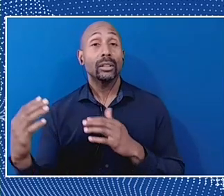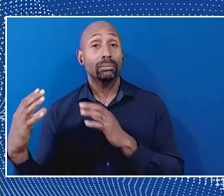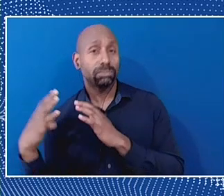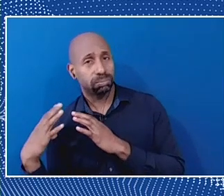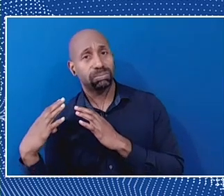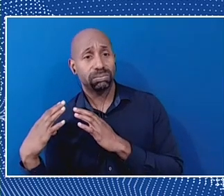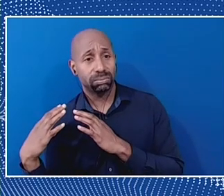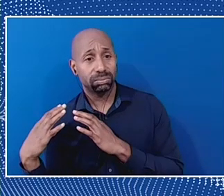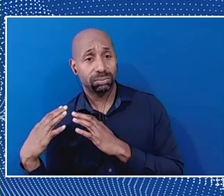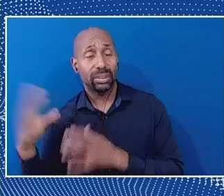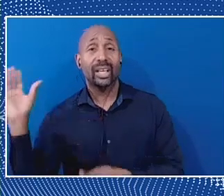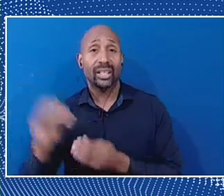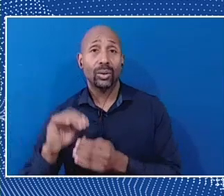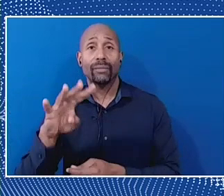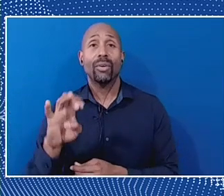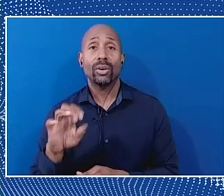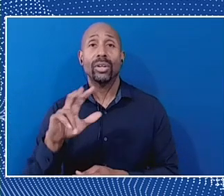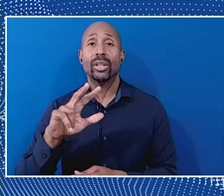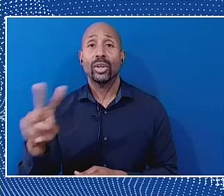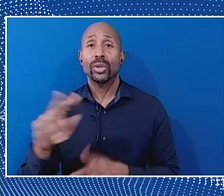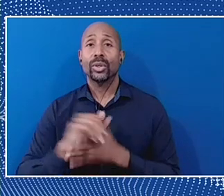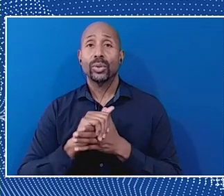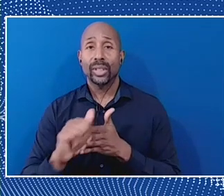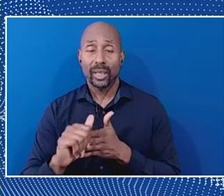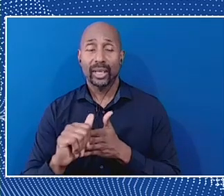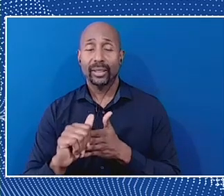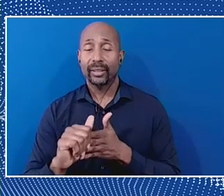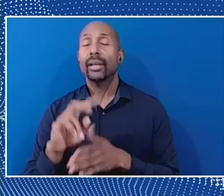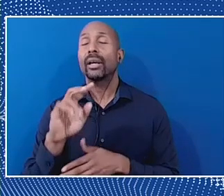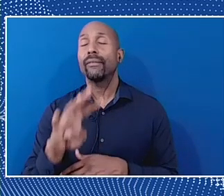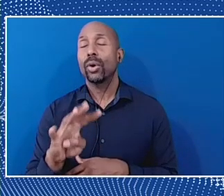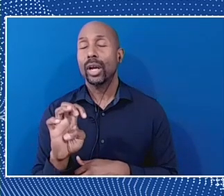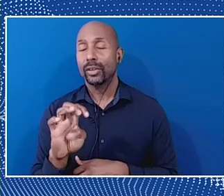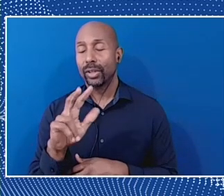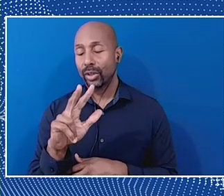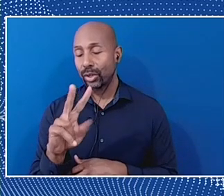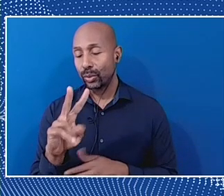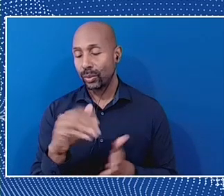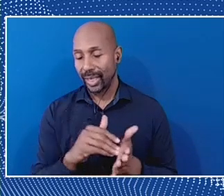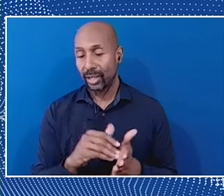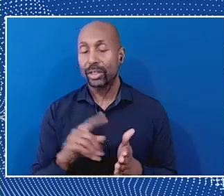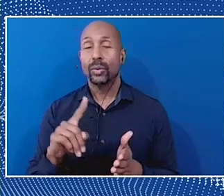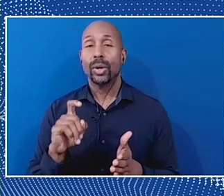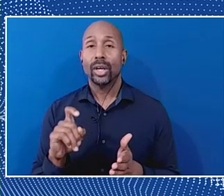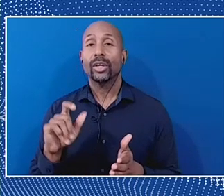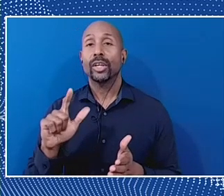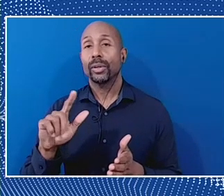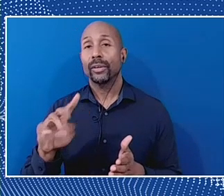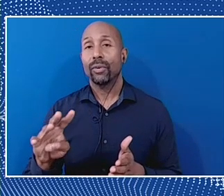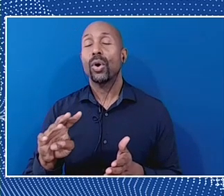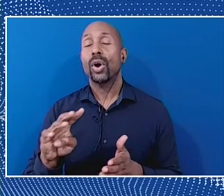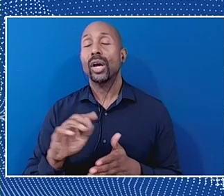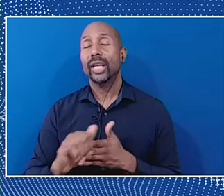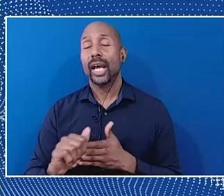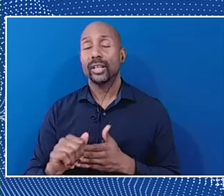$432,124.18. It's a staggering sum that